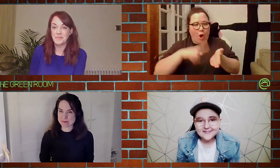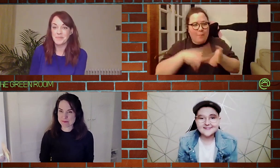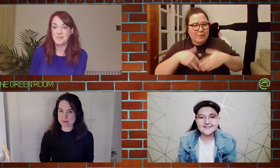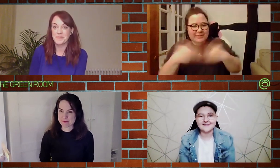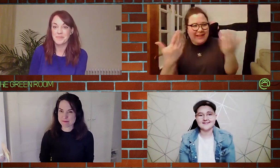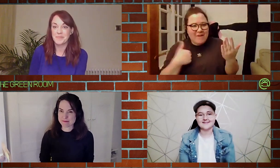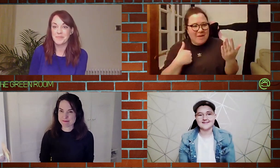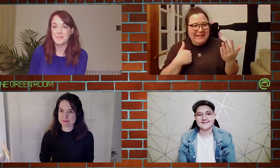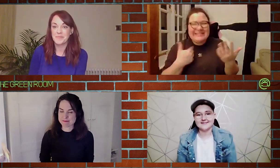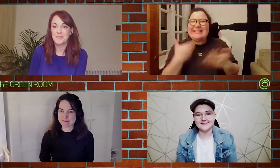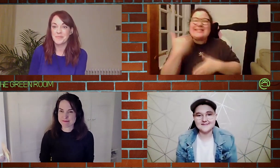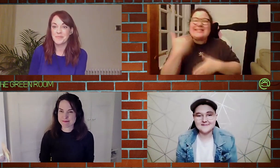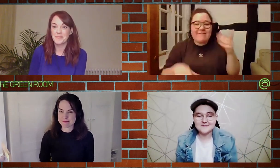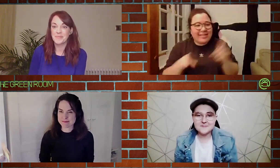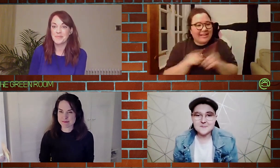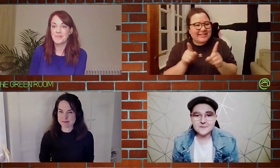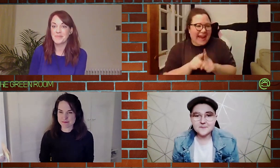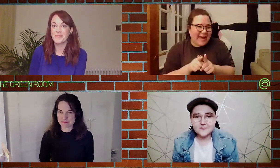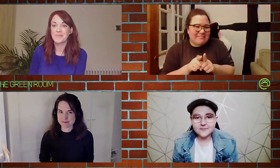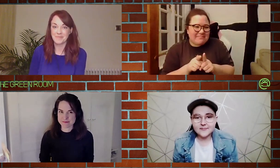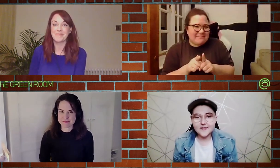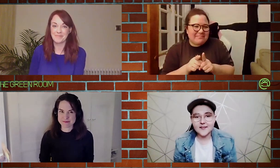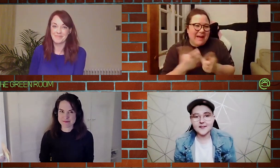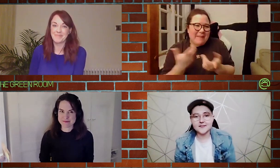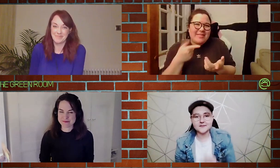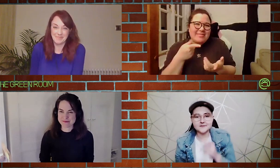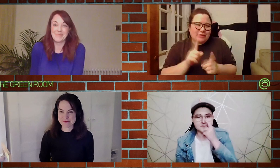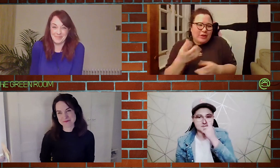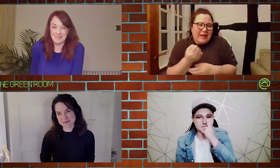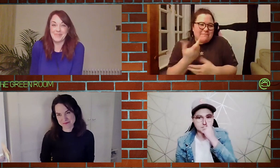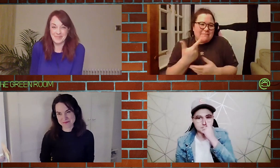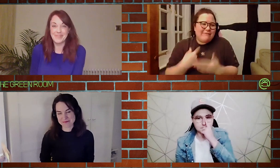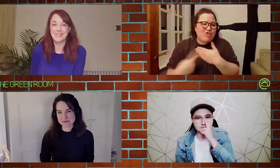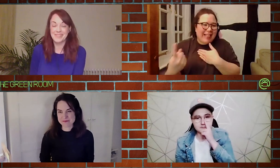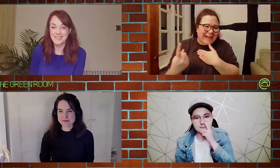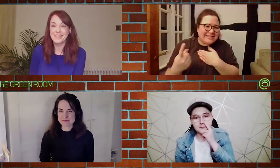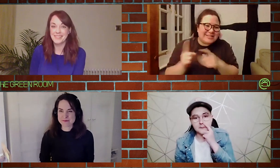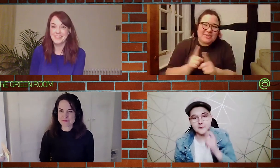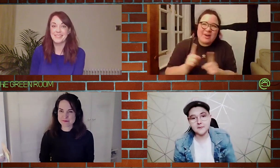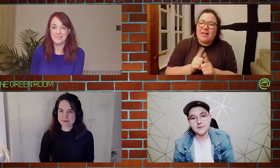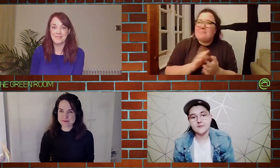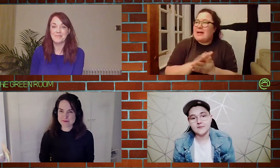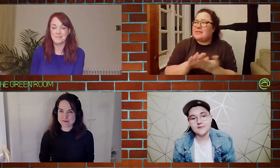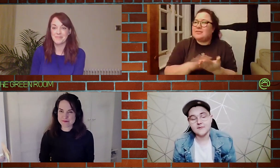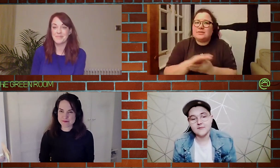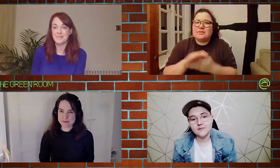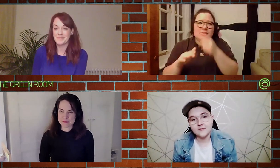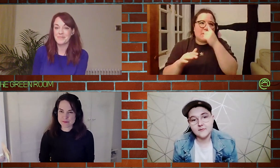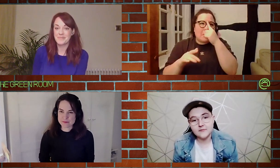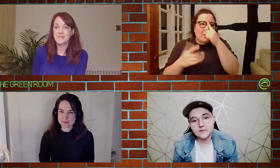I guess I don't have a normal standard day? It's never the same for me. Because I'm freelance so